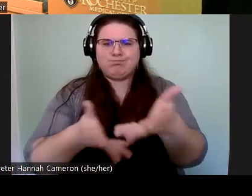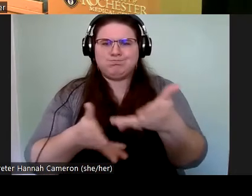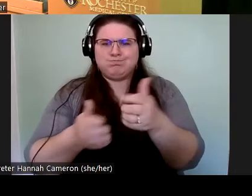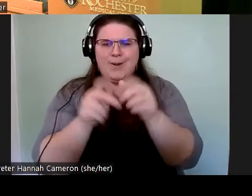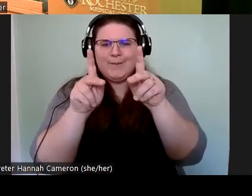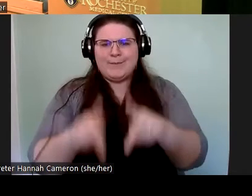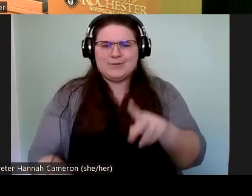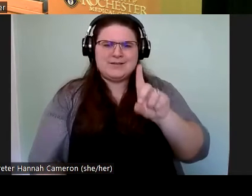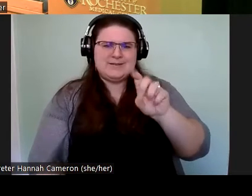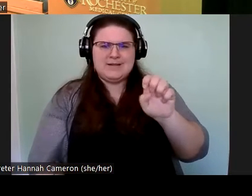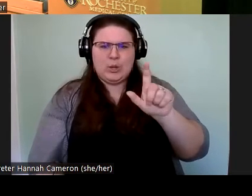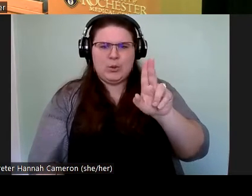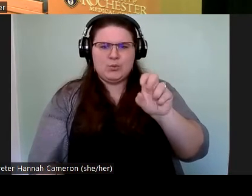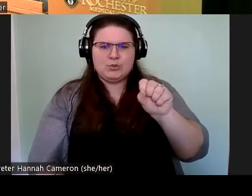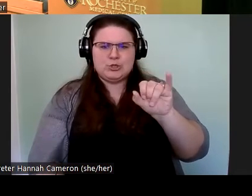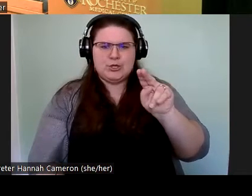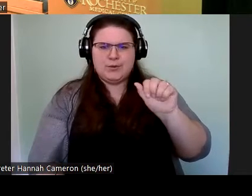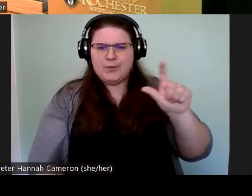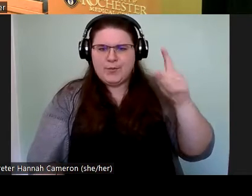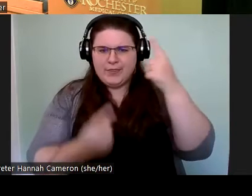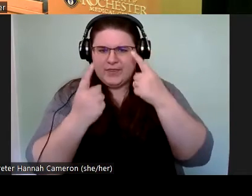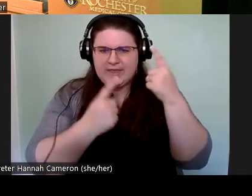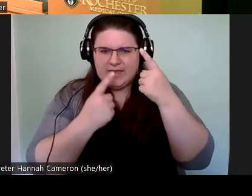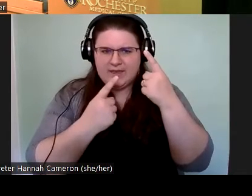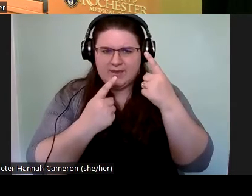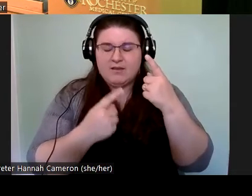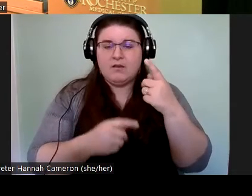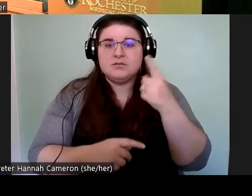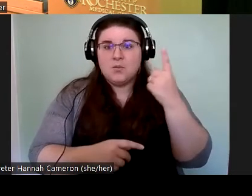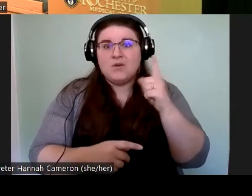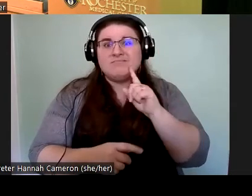family members to figure out how to do that or when someone's hearing voices you know they